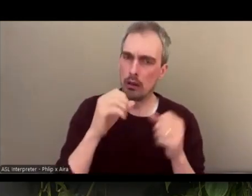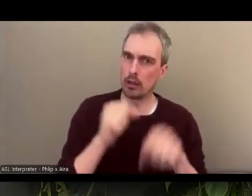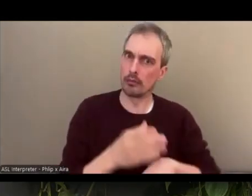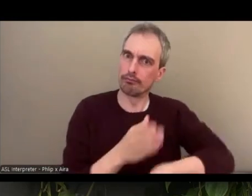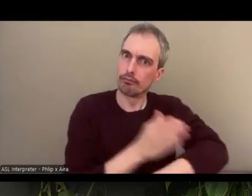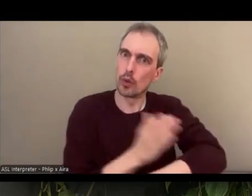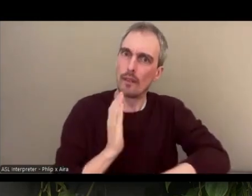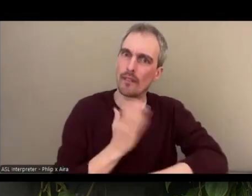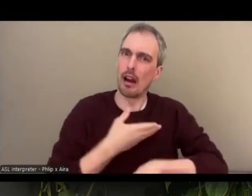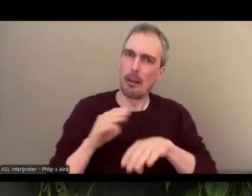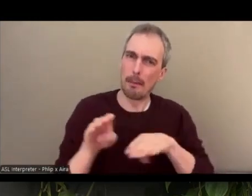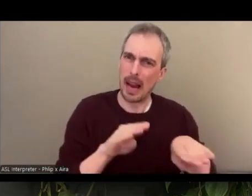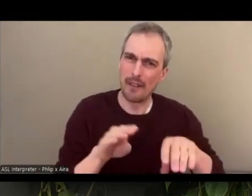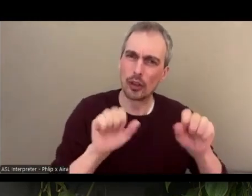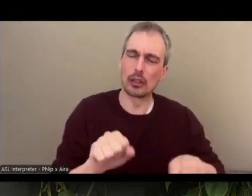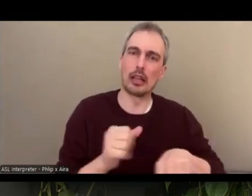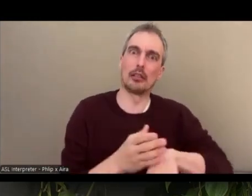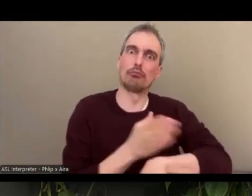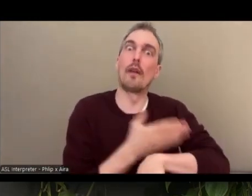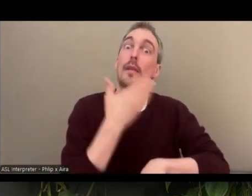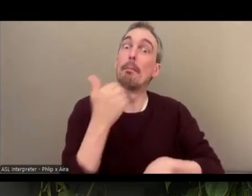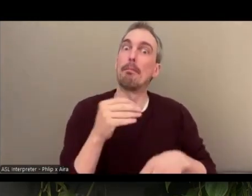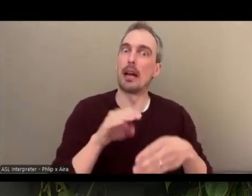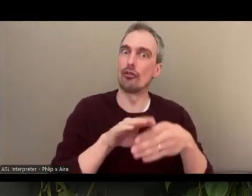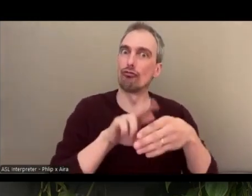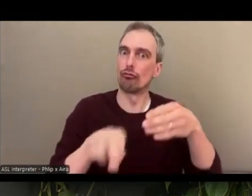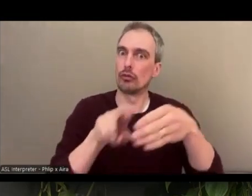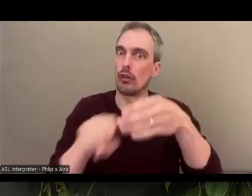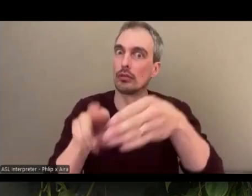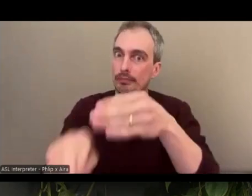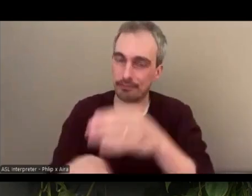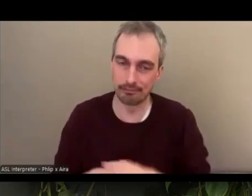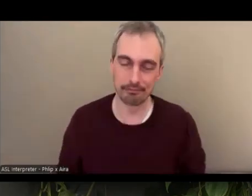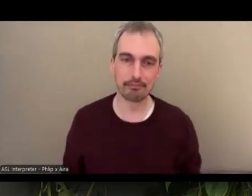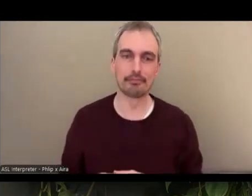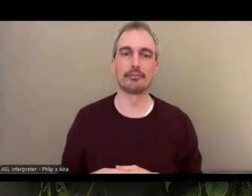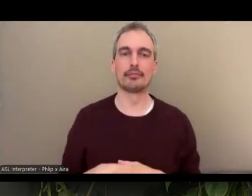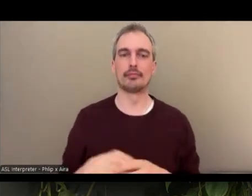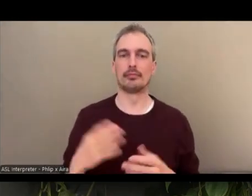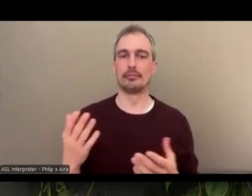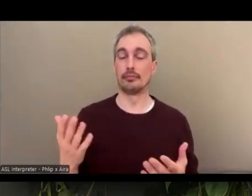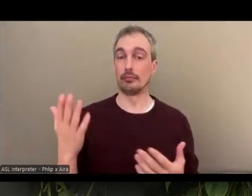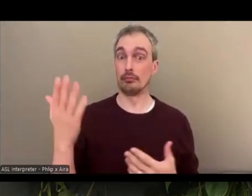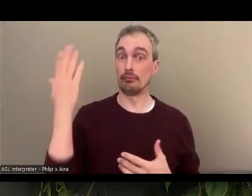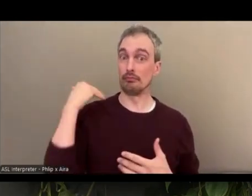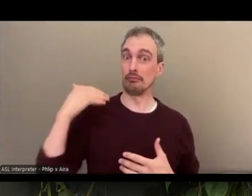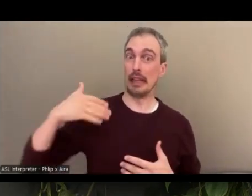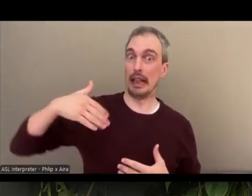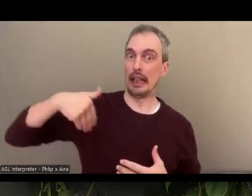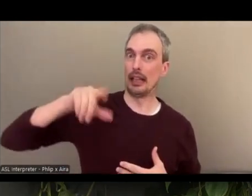So an example of this... In the late 20th Century, that's fun to say... I managed university residence halls.